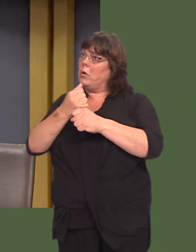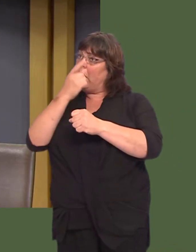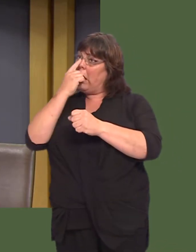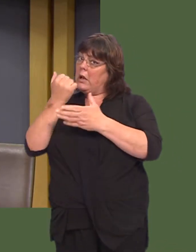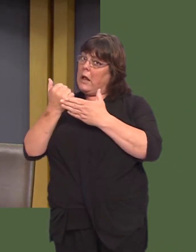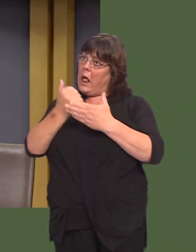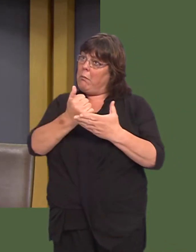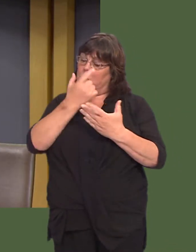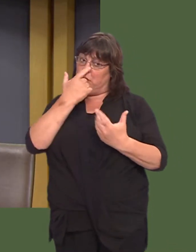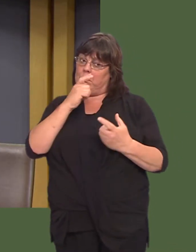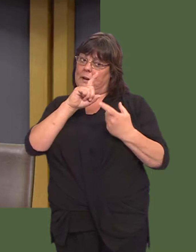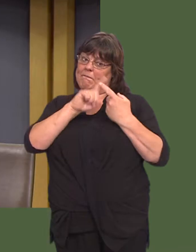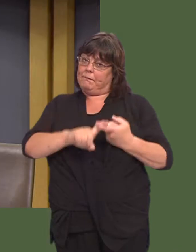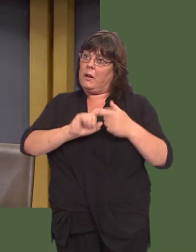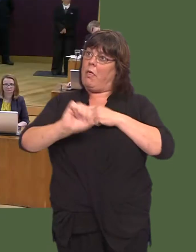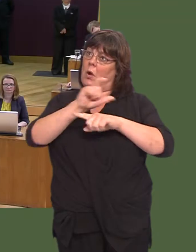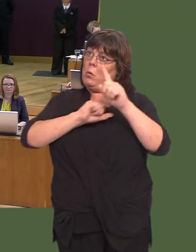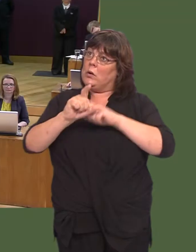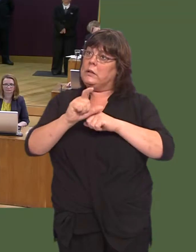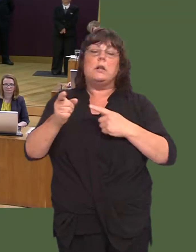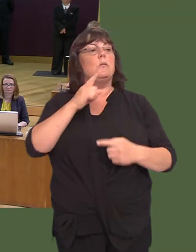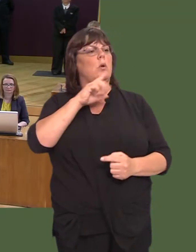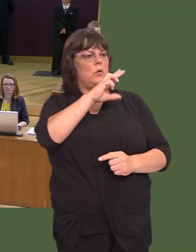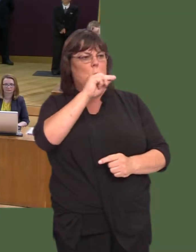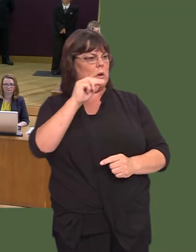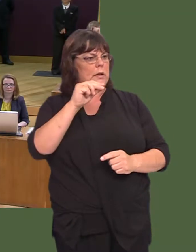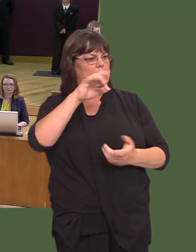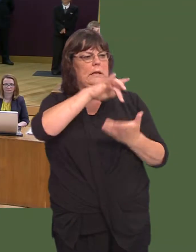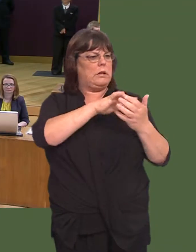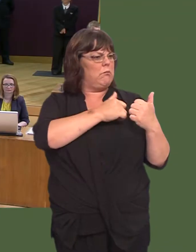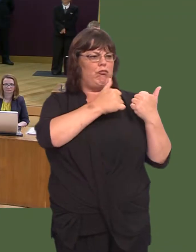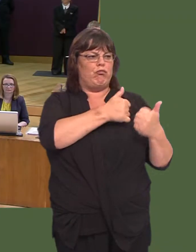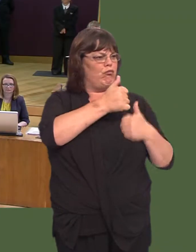in their role as assets in the community. Carwyn Jones: Well, Swansea City, of course, did that successfully.